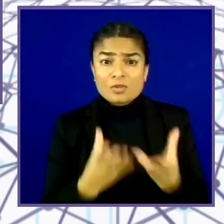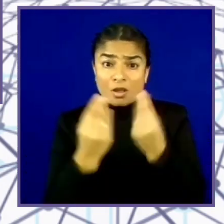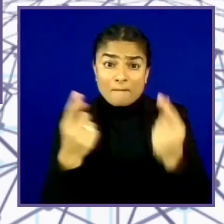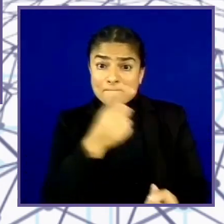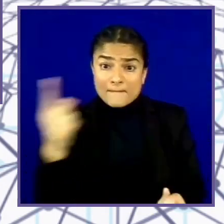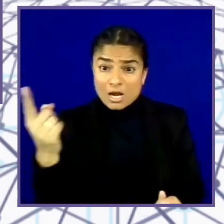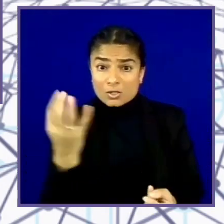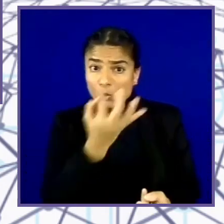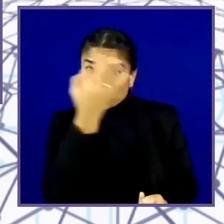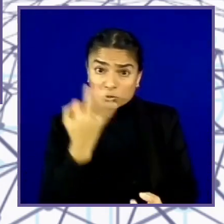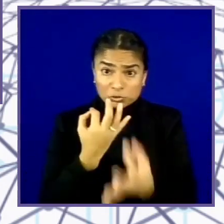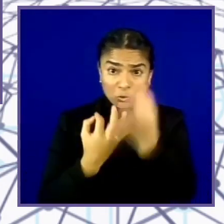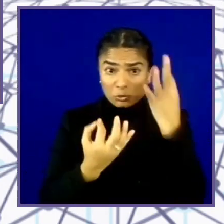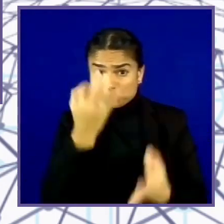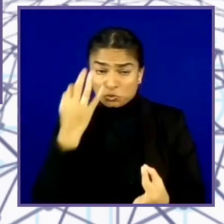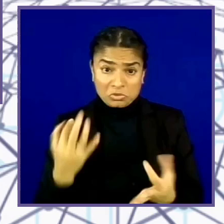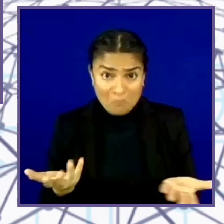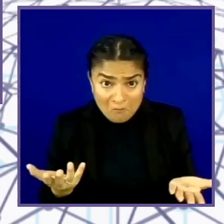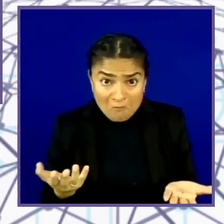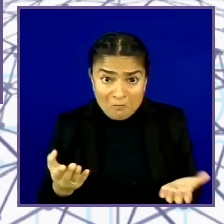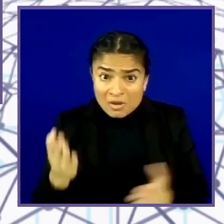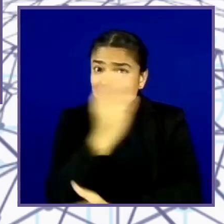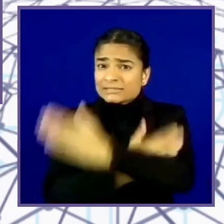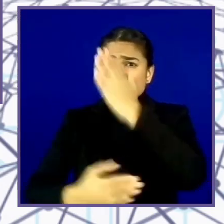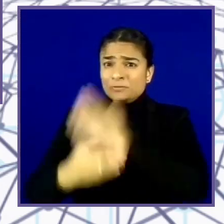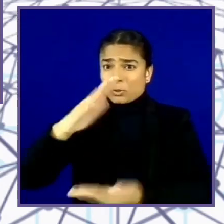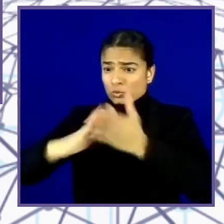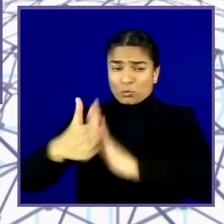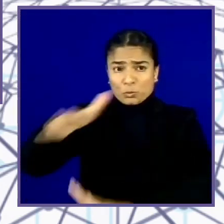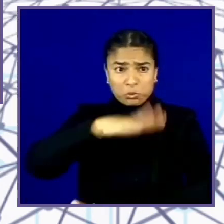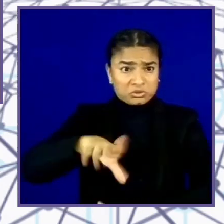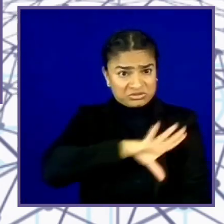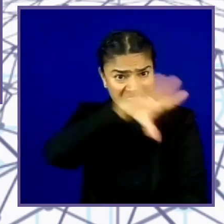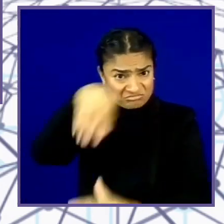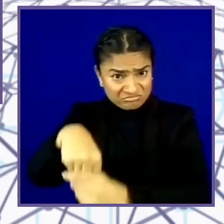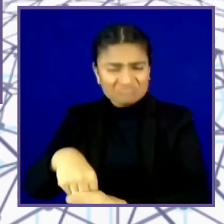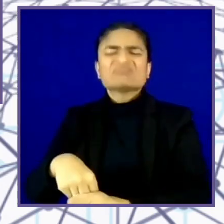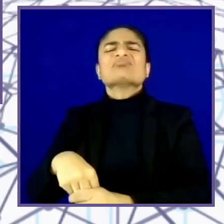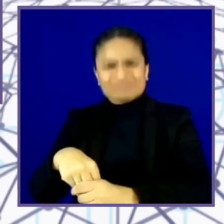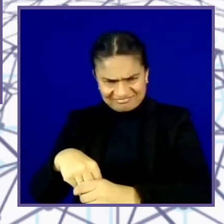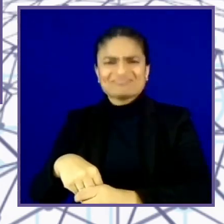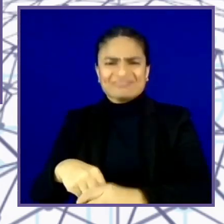In this past summer, that became a true reality for my mom as she experienced three separate